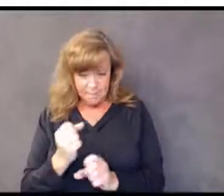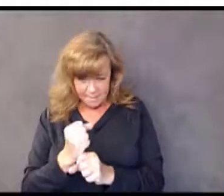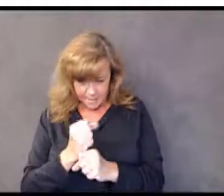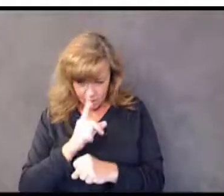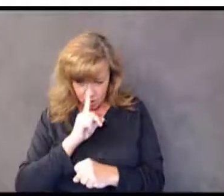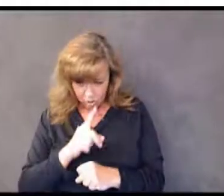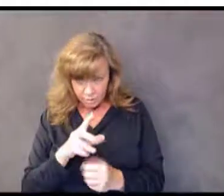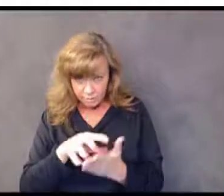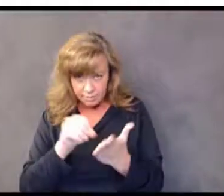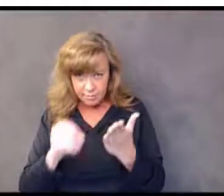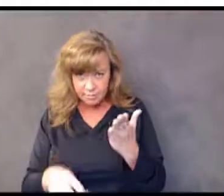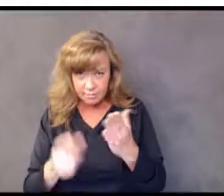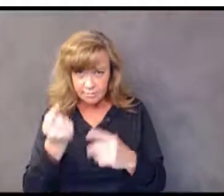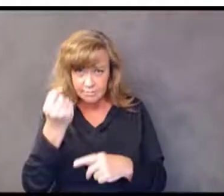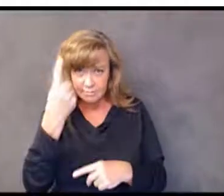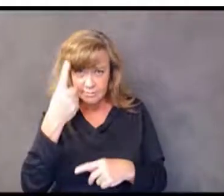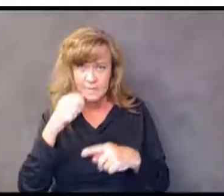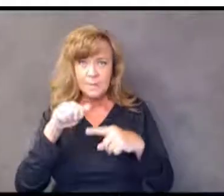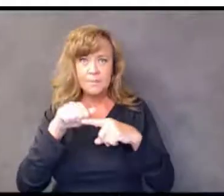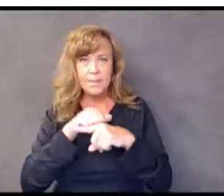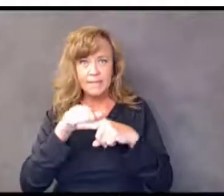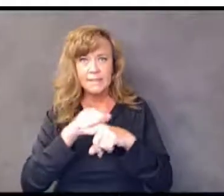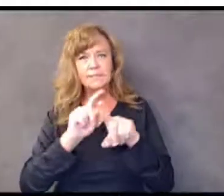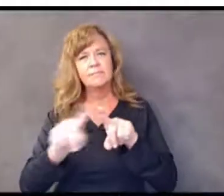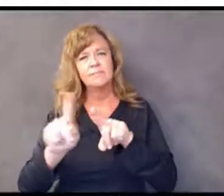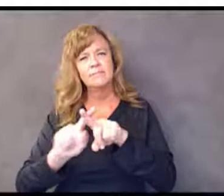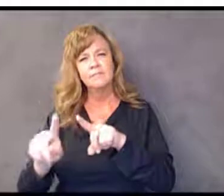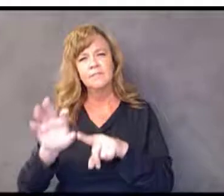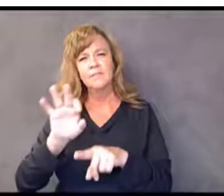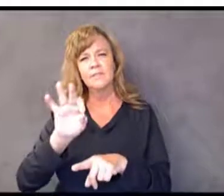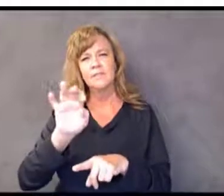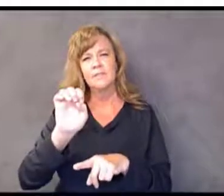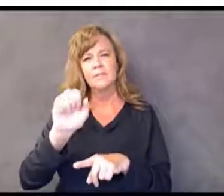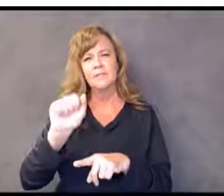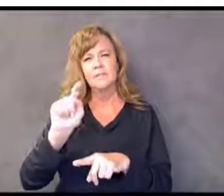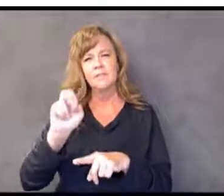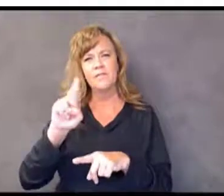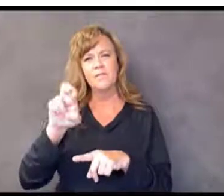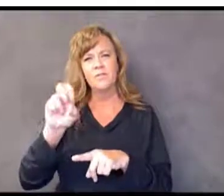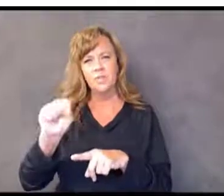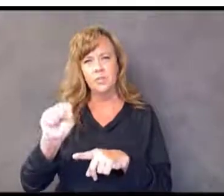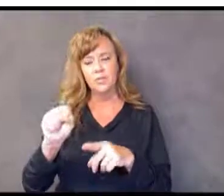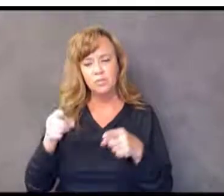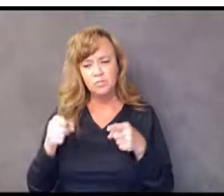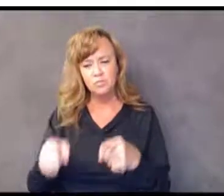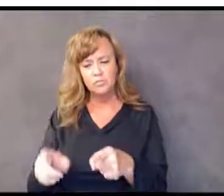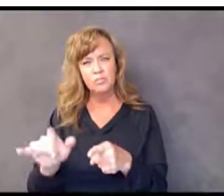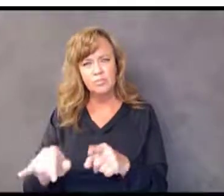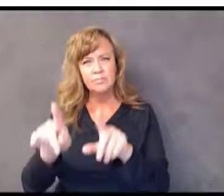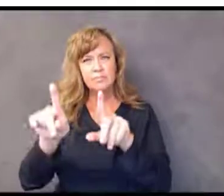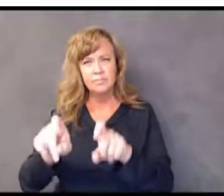using the accessibility features he/she will be accessing during the assessment.